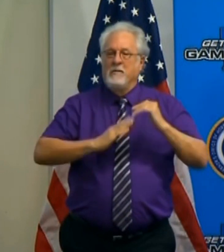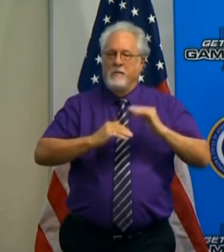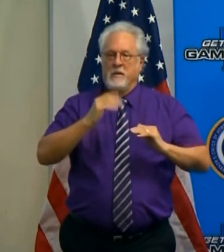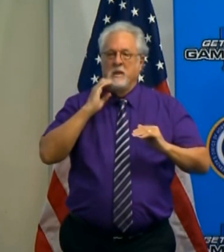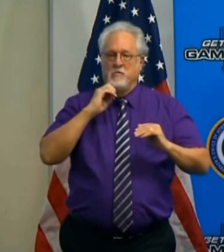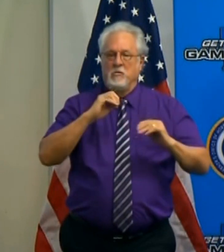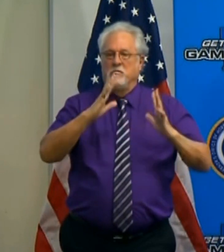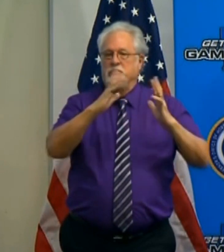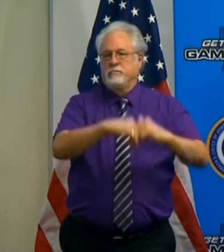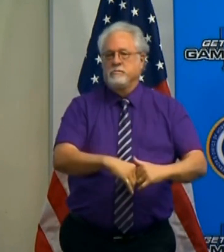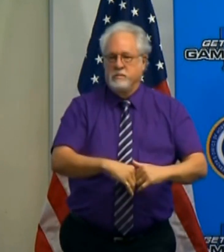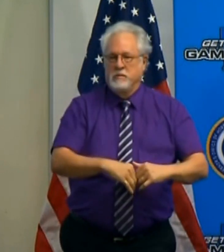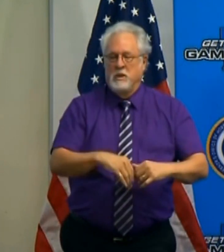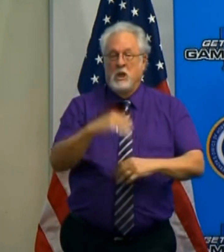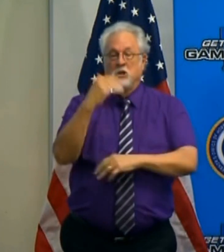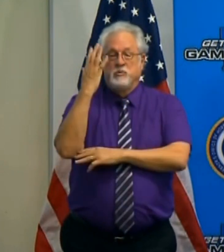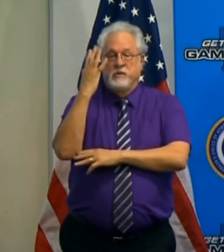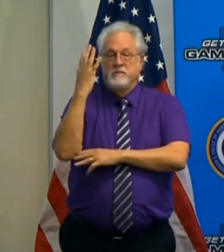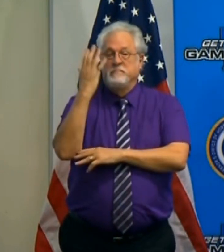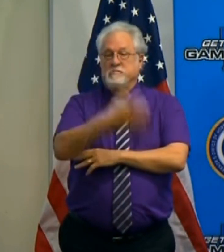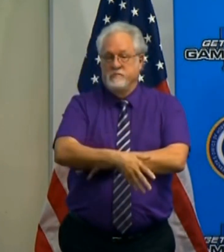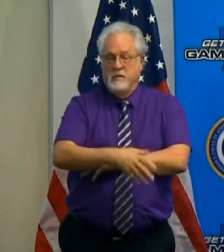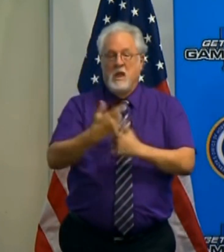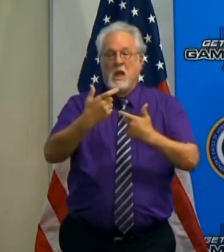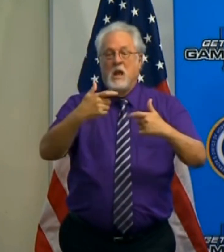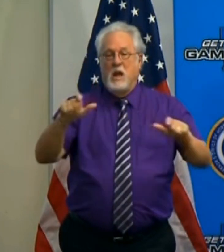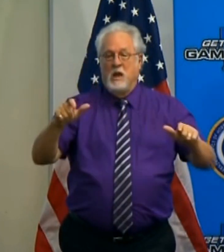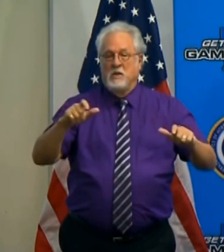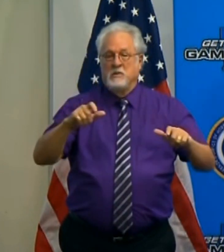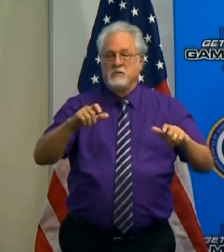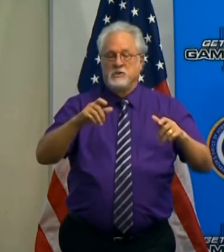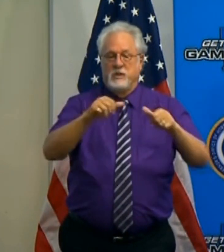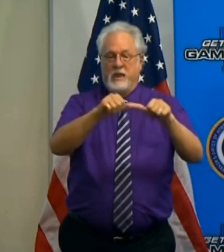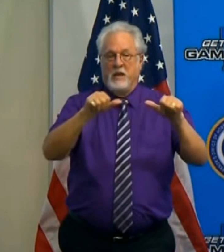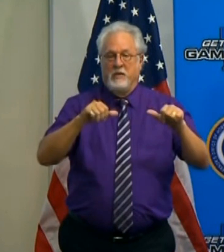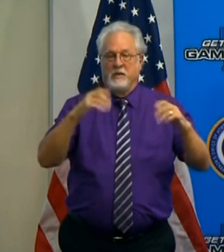leveled trees in large swaths are going to be down